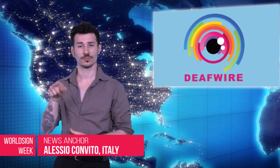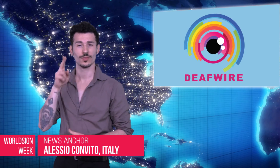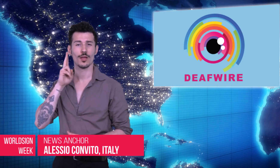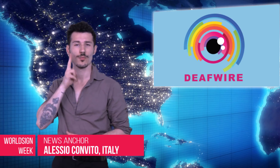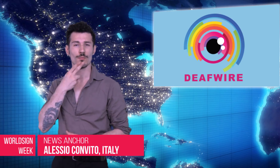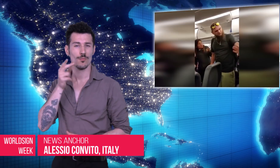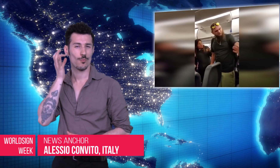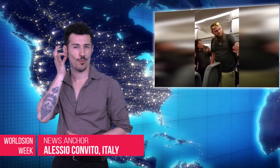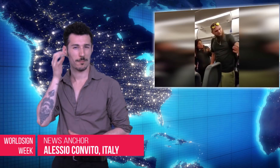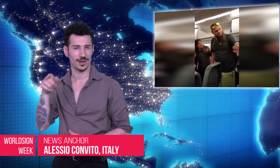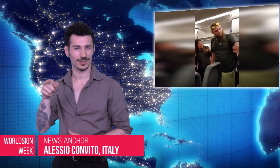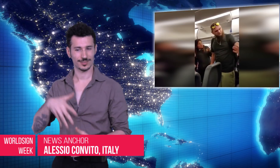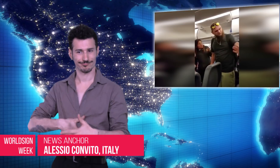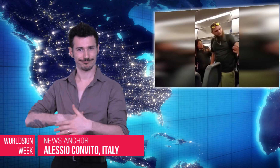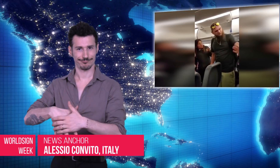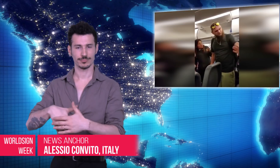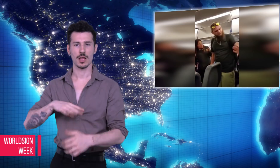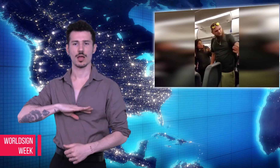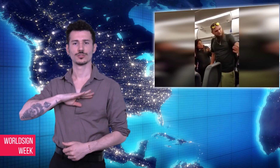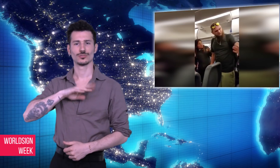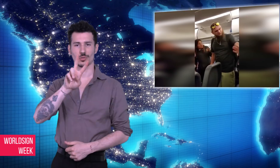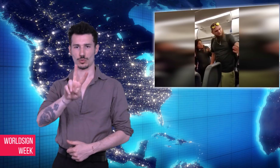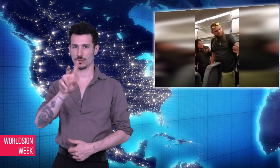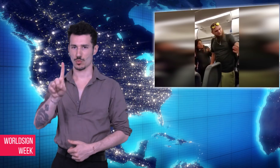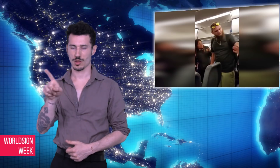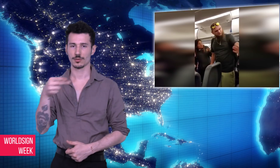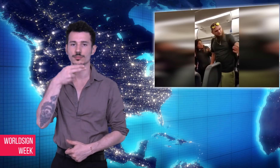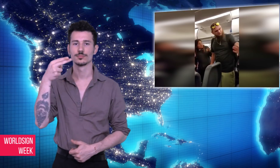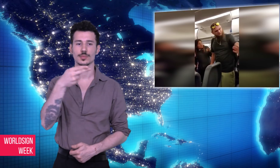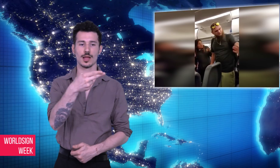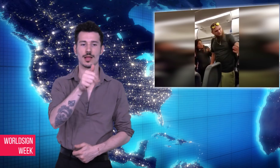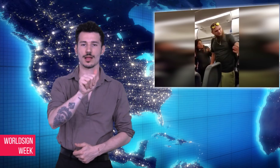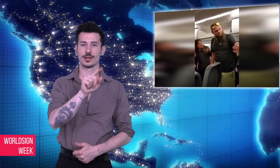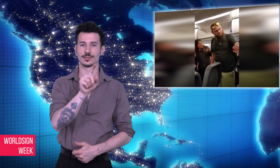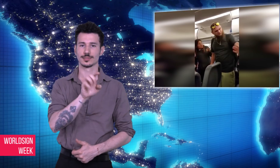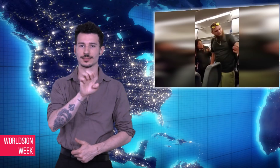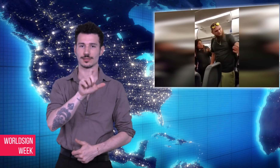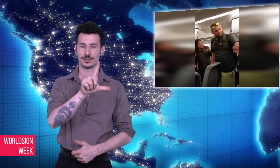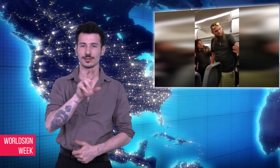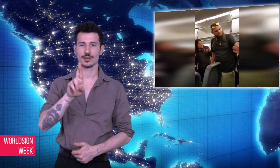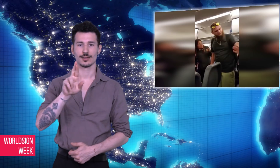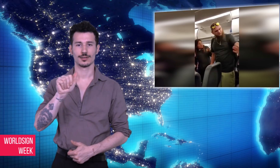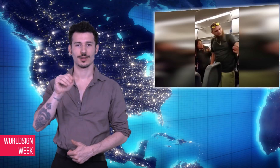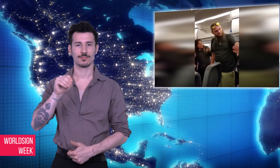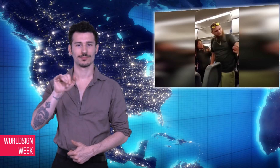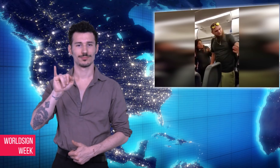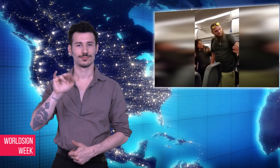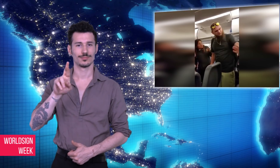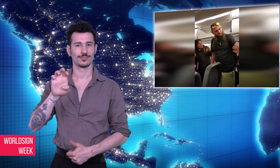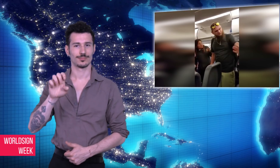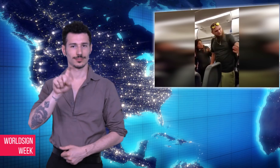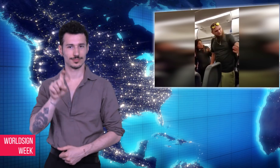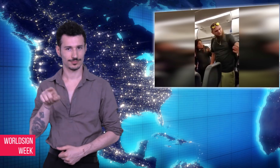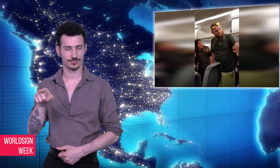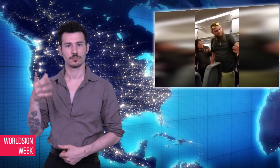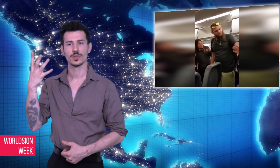Hazel Ramirez, a 21 year old pregnant Deaf woman was assaulted on